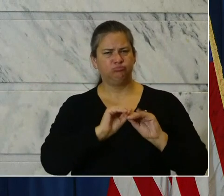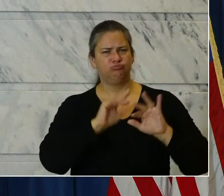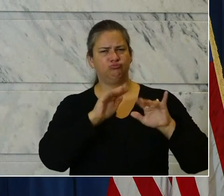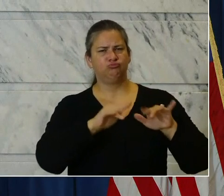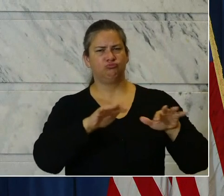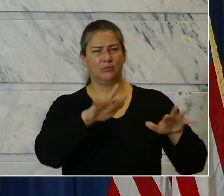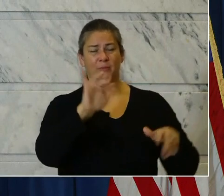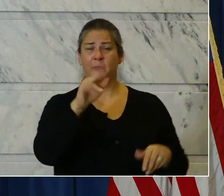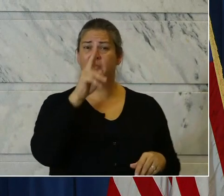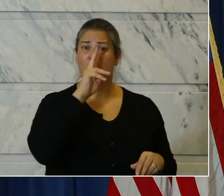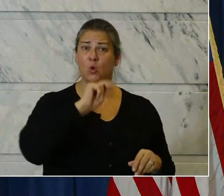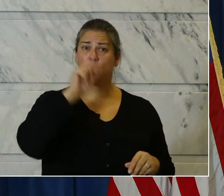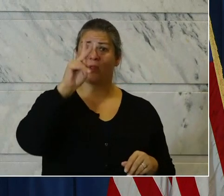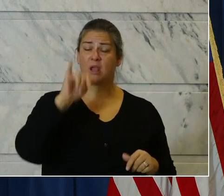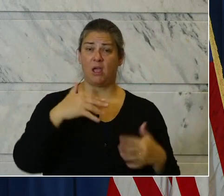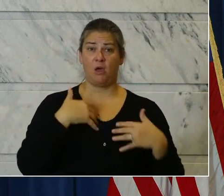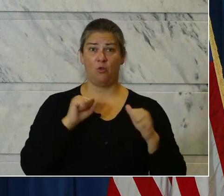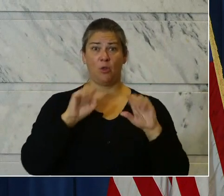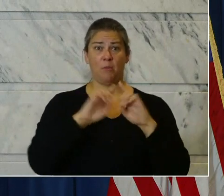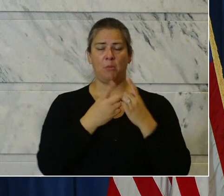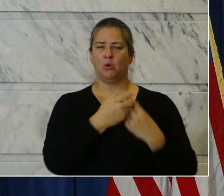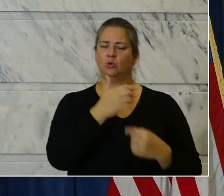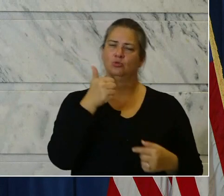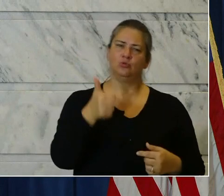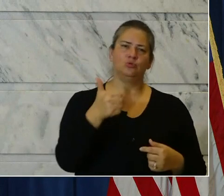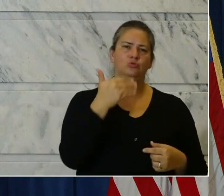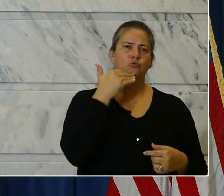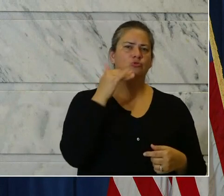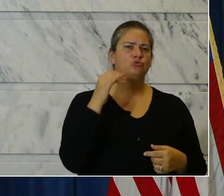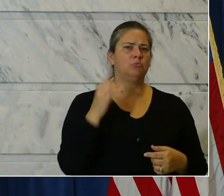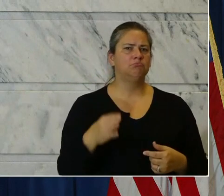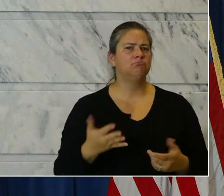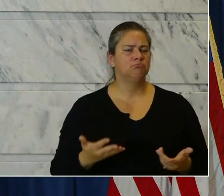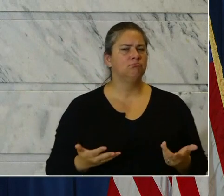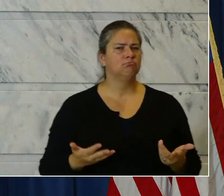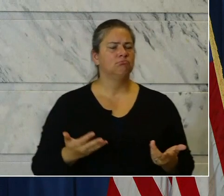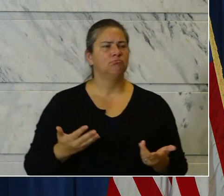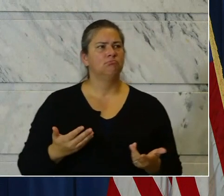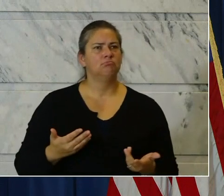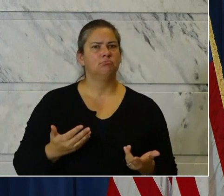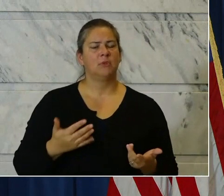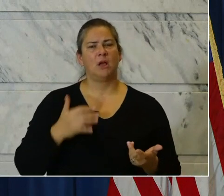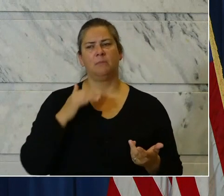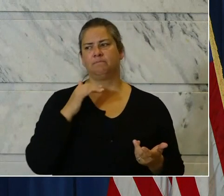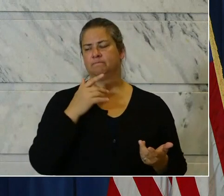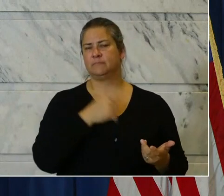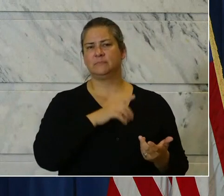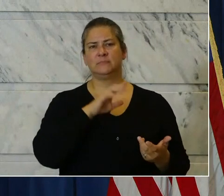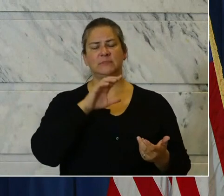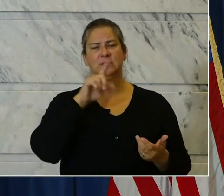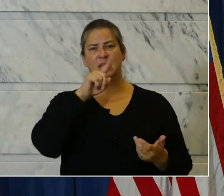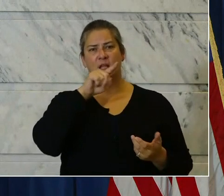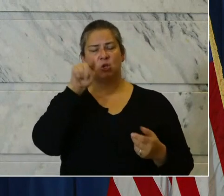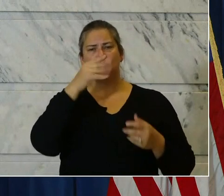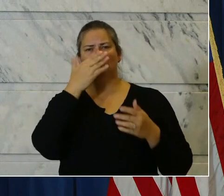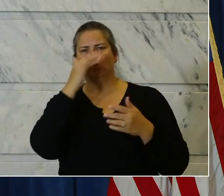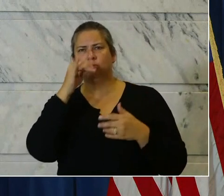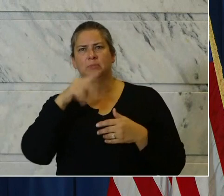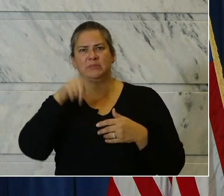INTERACT- WE SEEING- THAN THE NORTHERN KENTUCKY HEALTH DEPARTMENT TO DO A GOOD JOB-